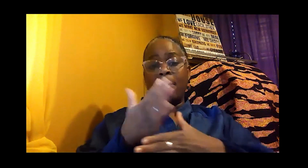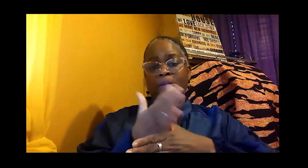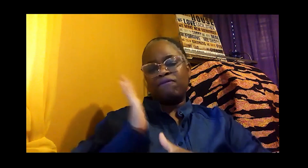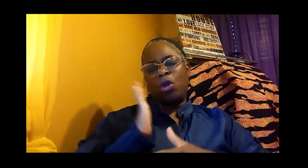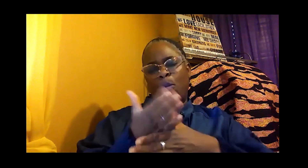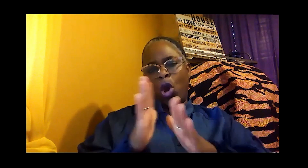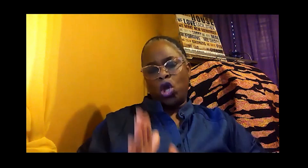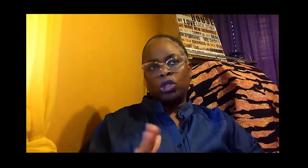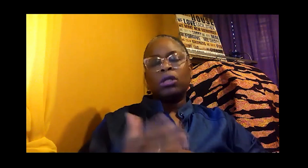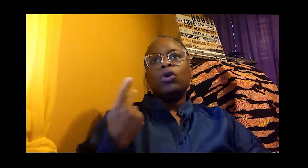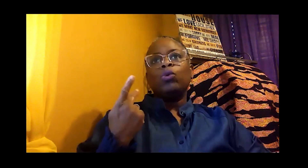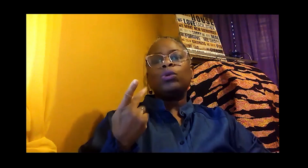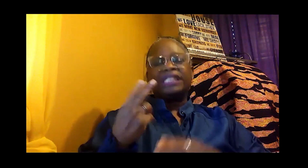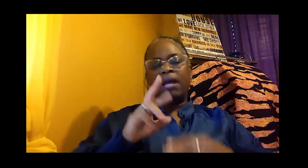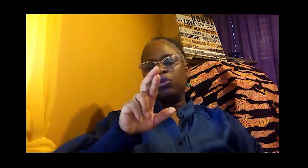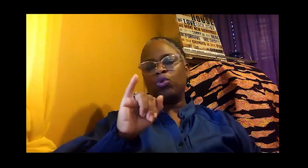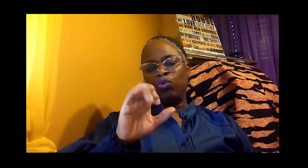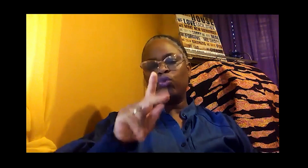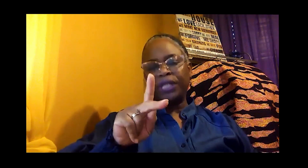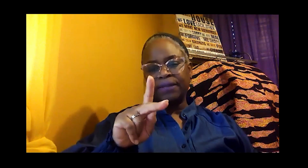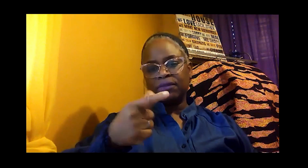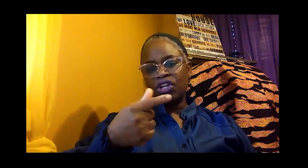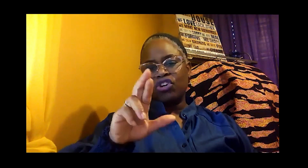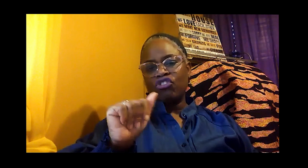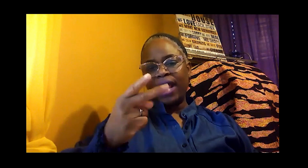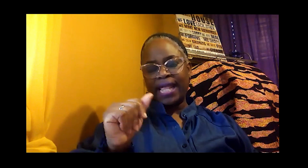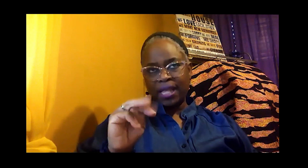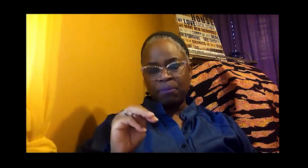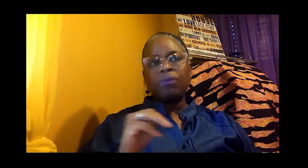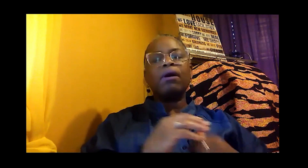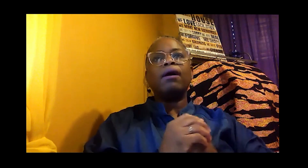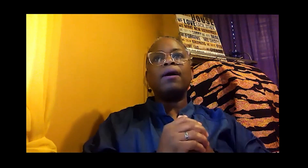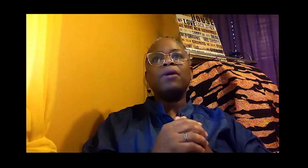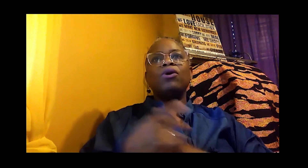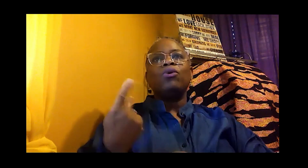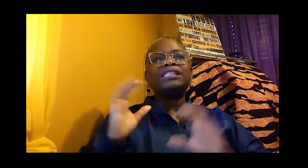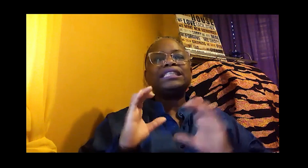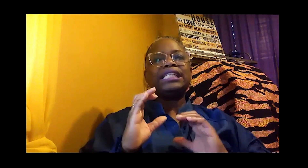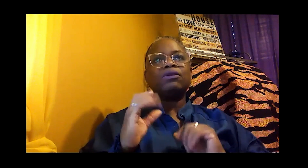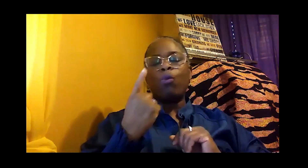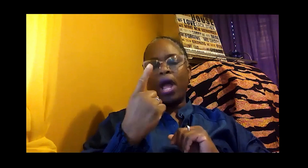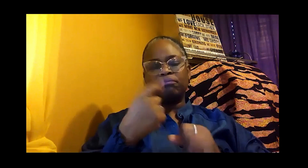On another note, my former partner Rick Graham and I produced a production that received